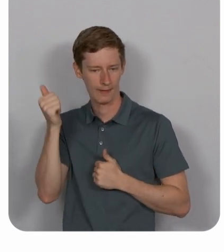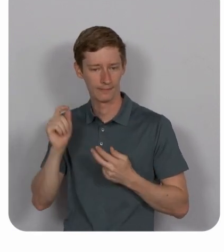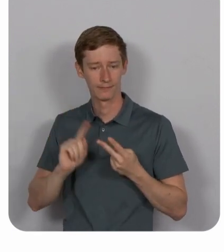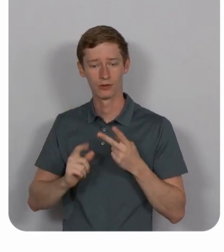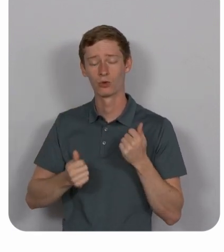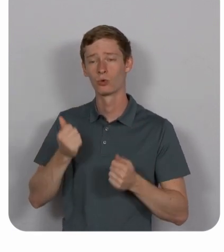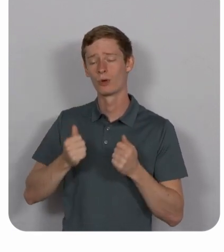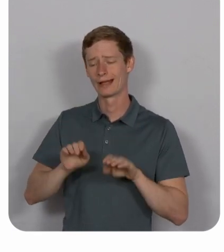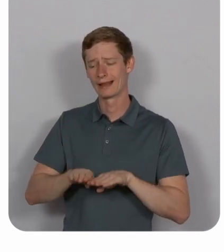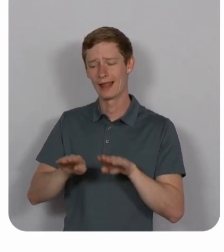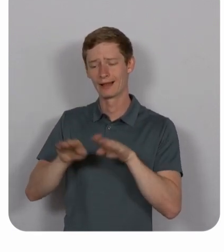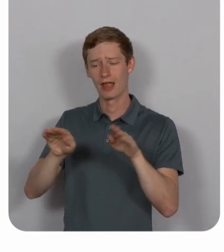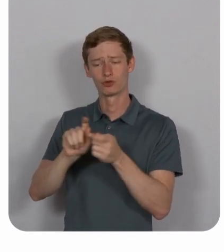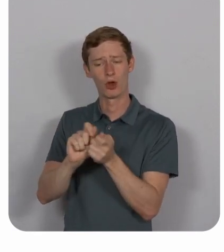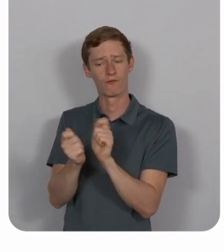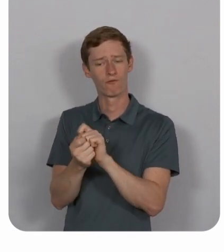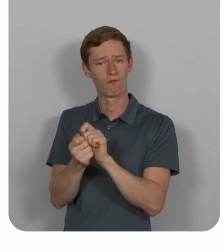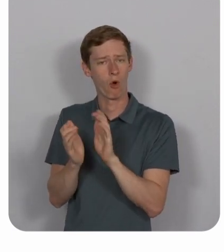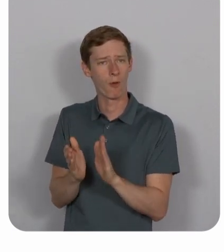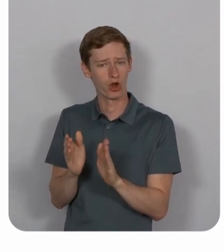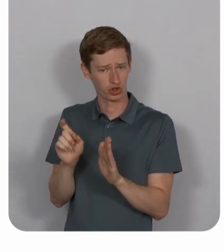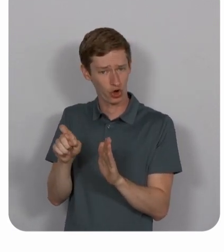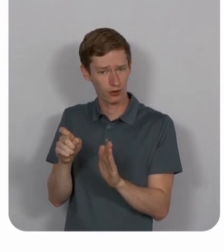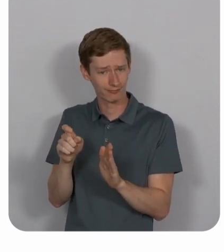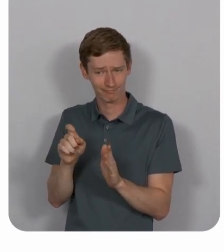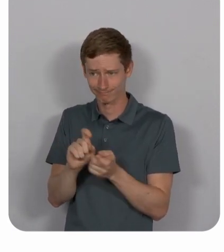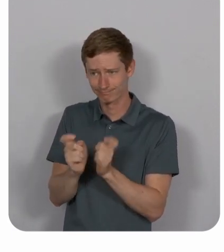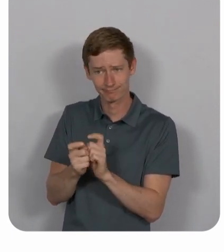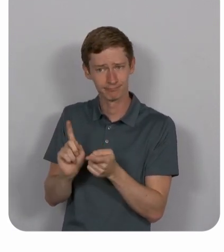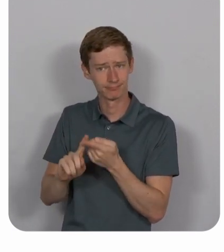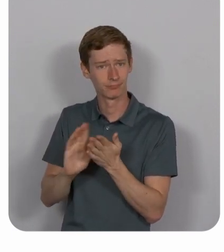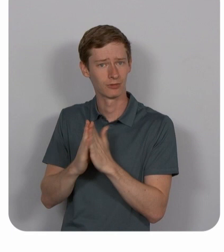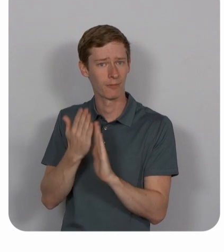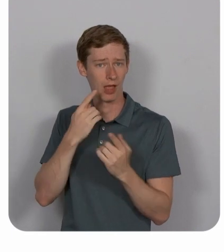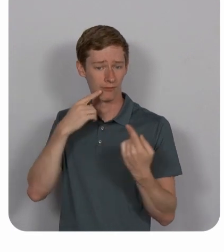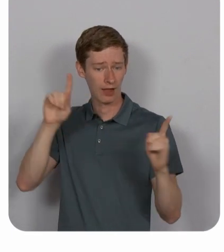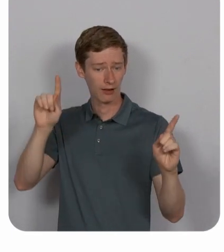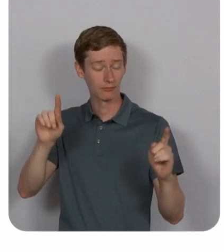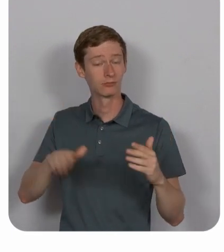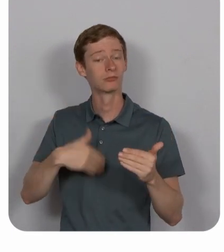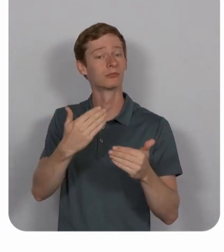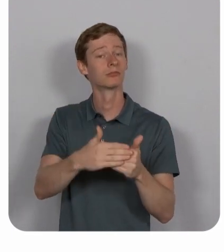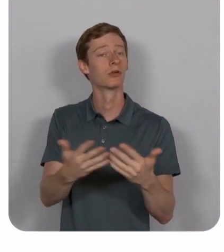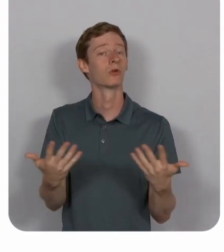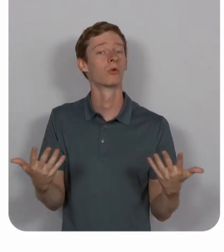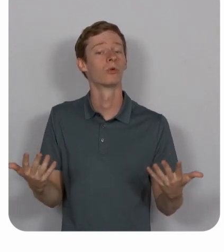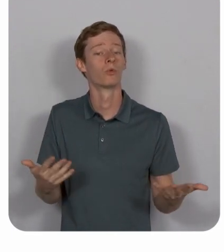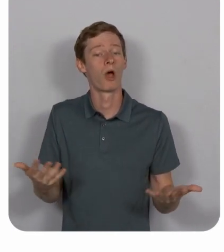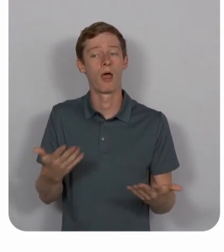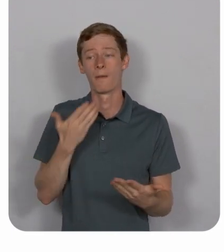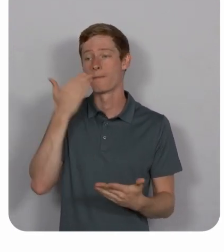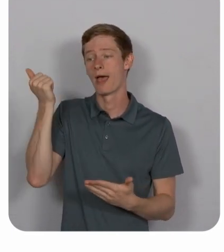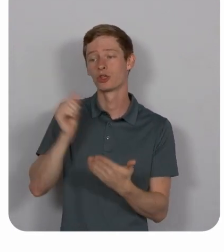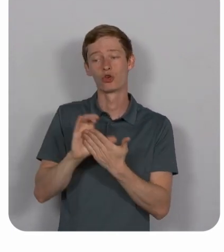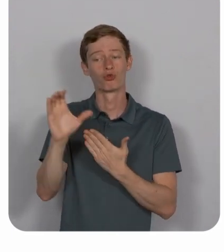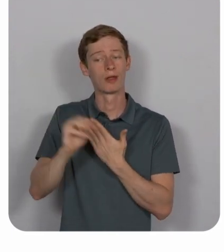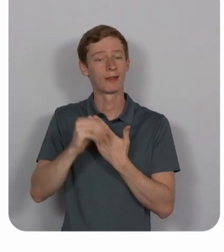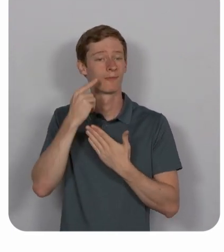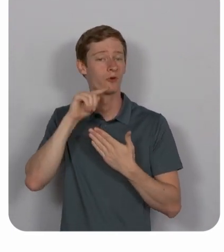What layers of the transformer should actually be adapted to be effective?” Next, we wanted to figure out what the optimal curriculum would be